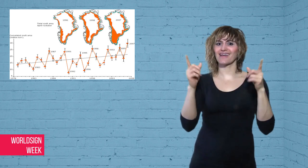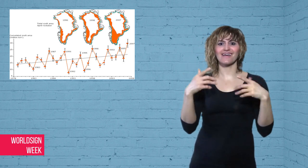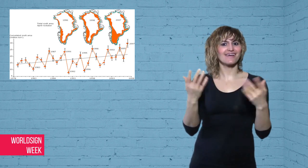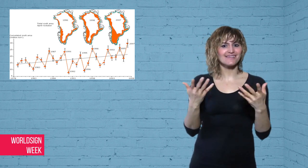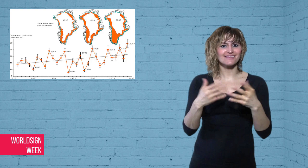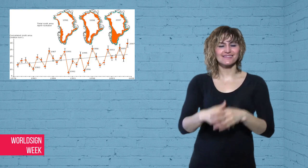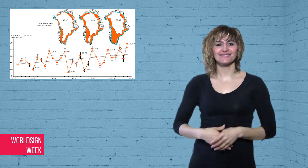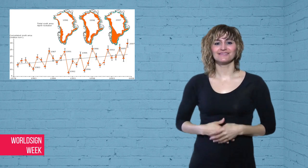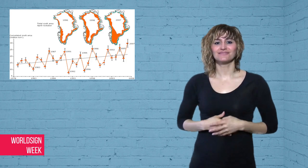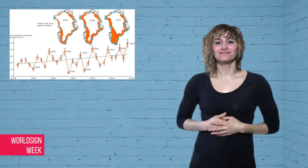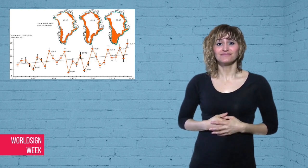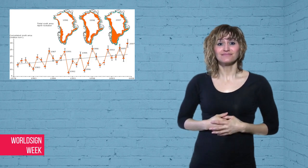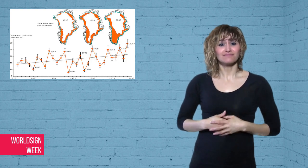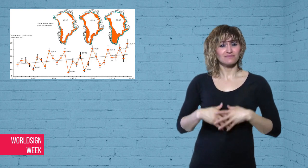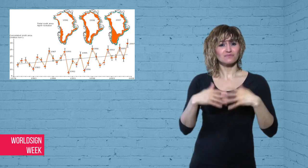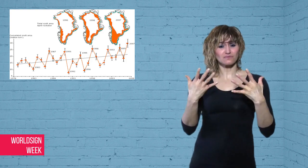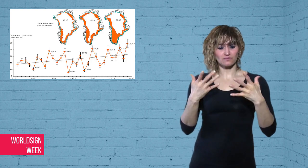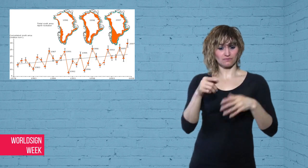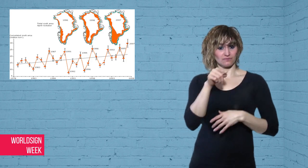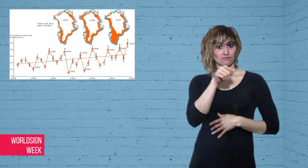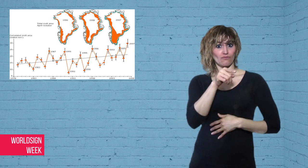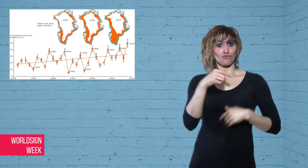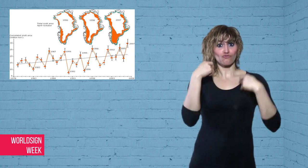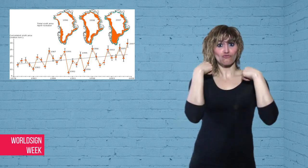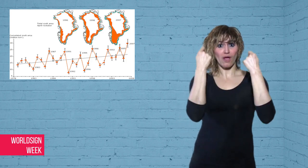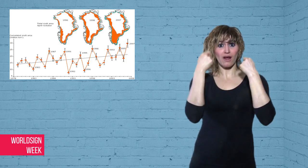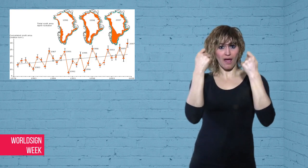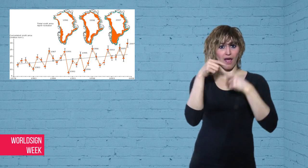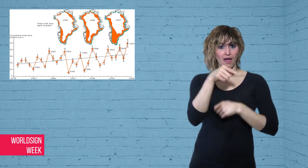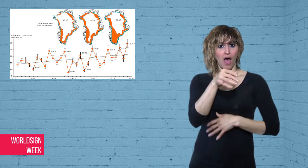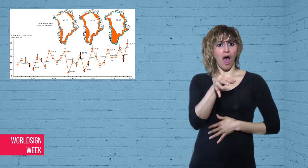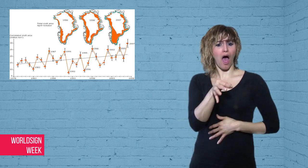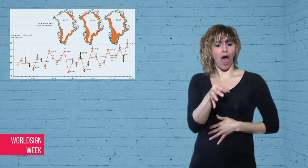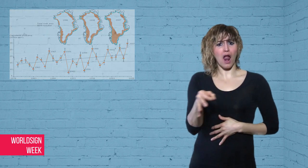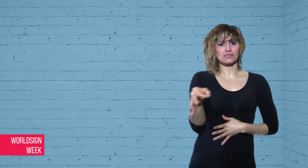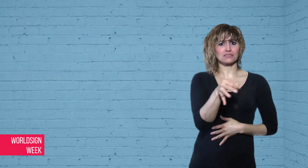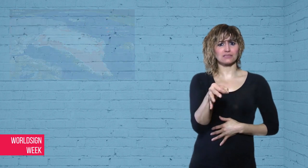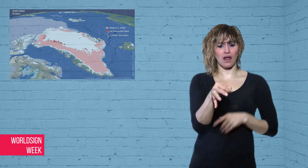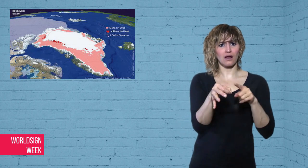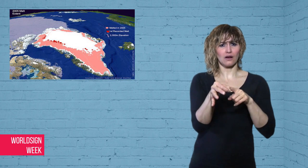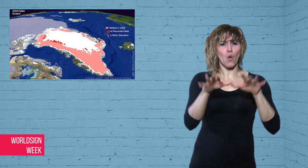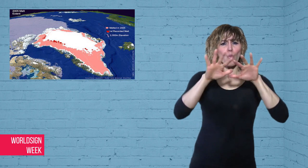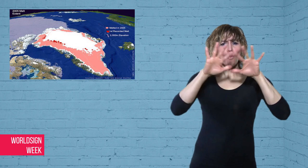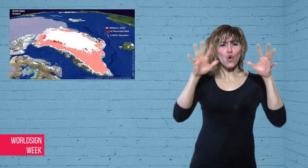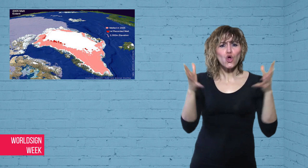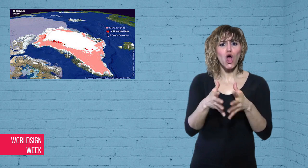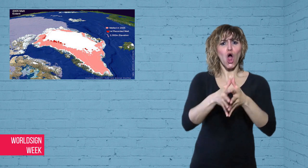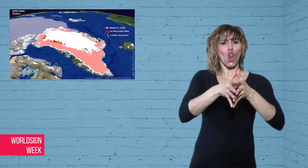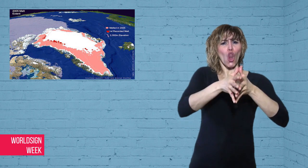most of the world - it is the